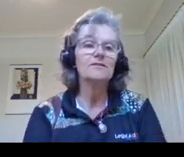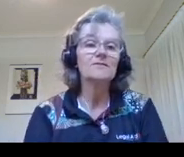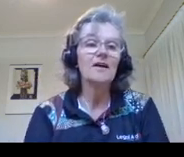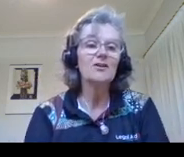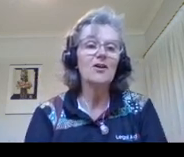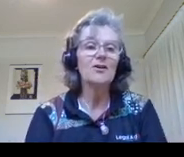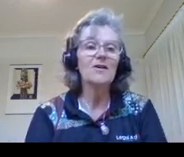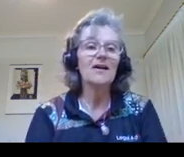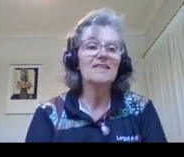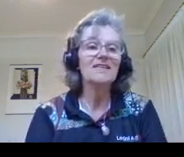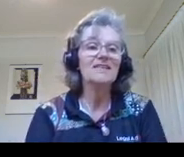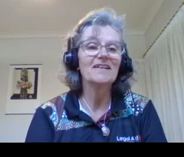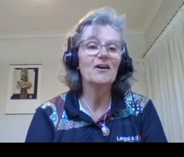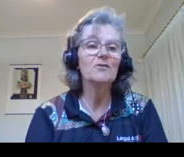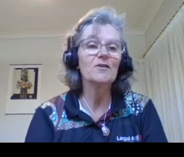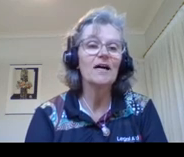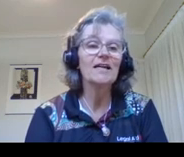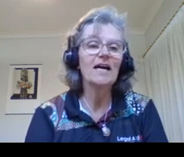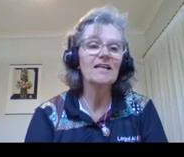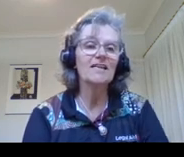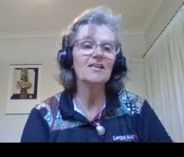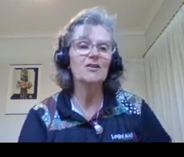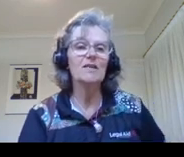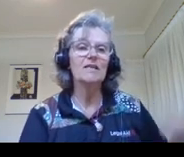i don't know I oh I can't hear you Lydia